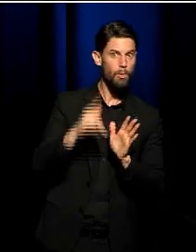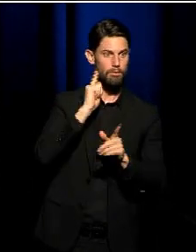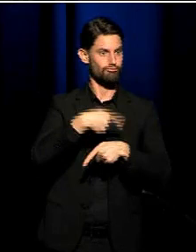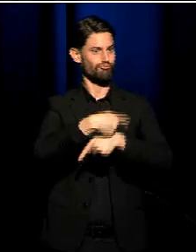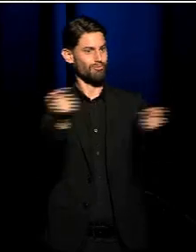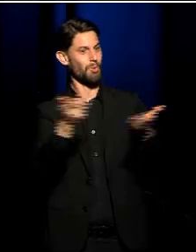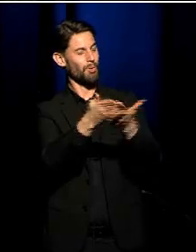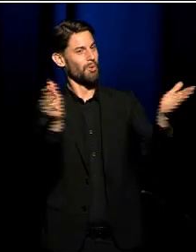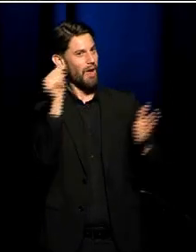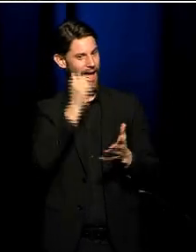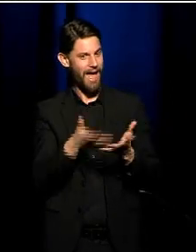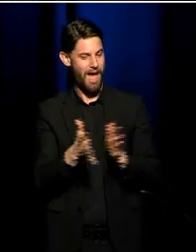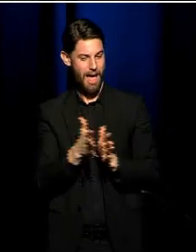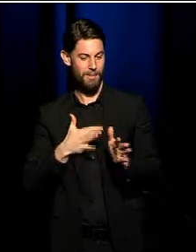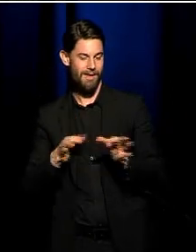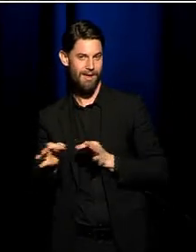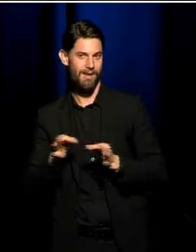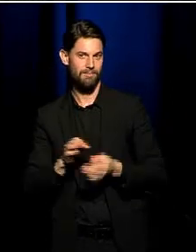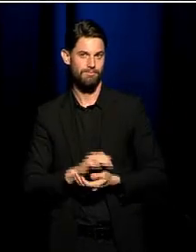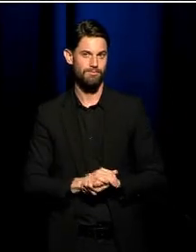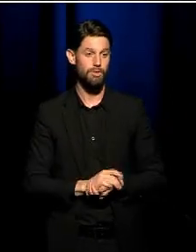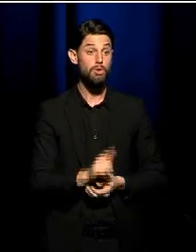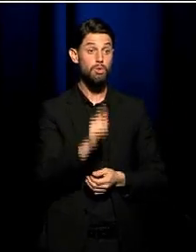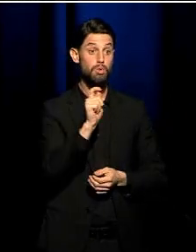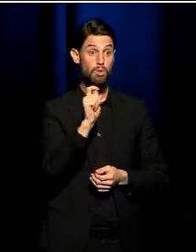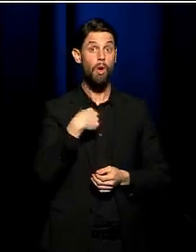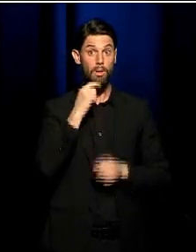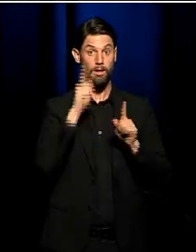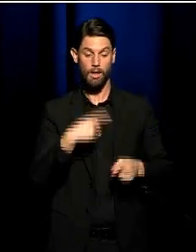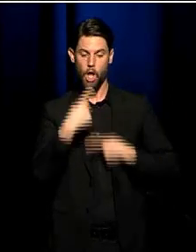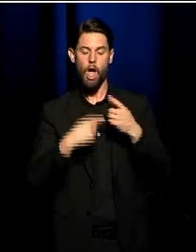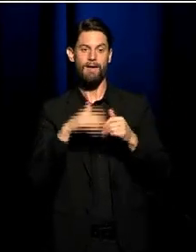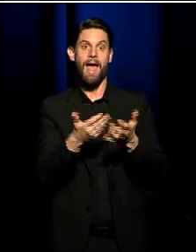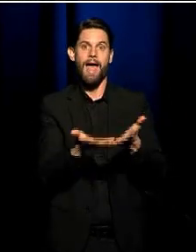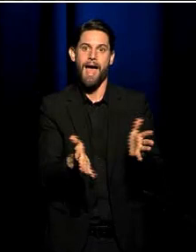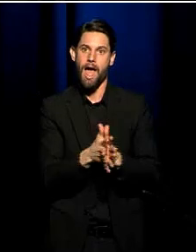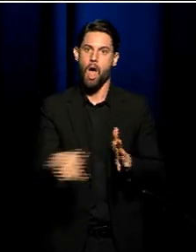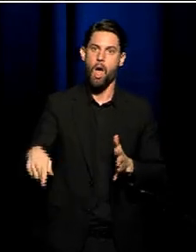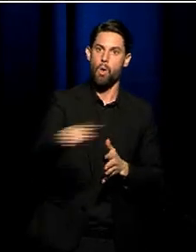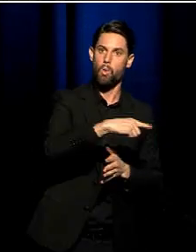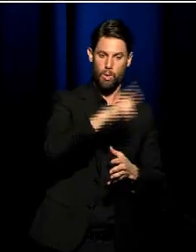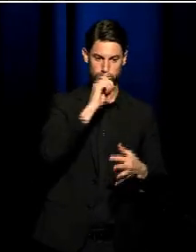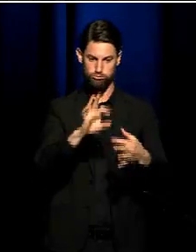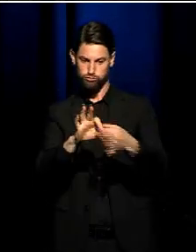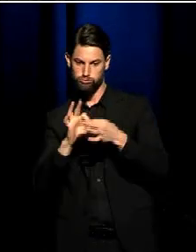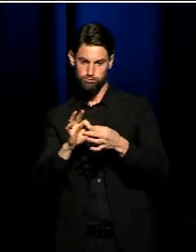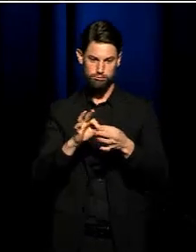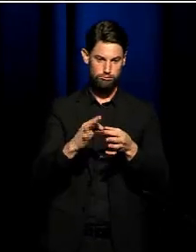submissions to the Commission, public and private hearings and compulsory notices but before I do so I note the Commission published on Friday